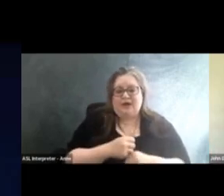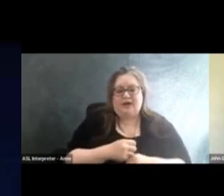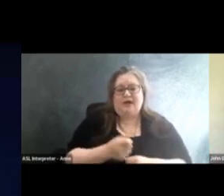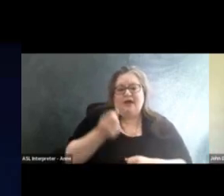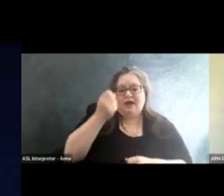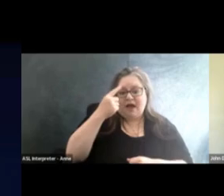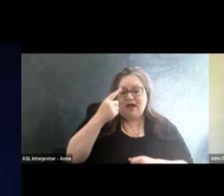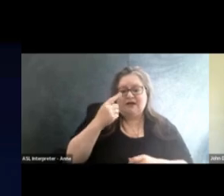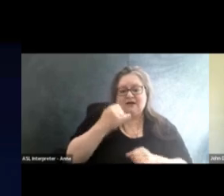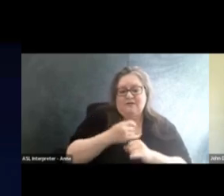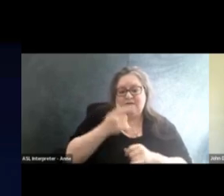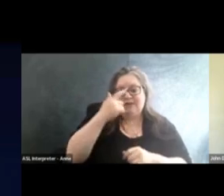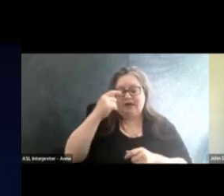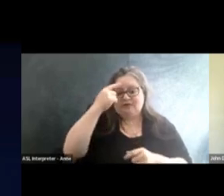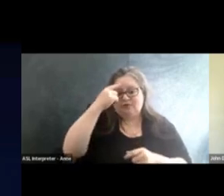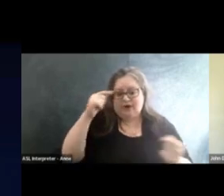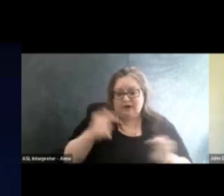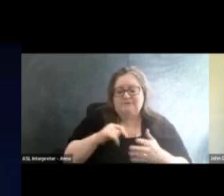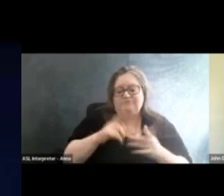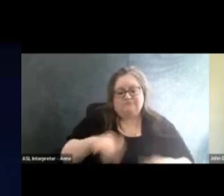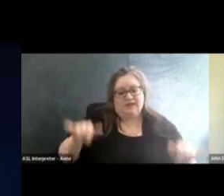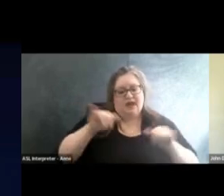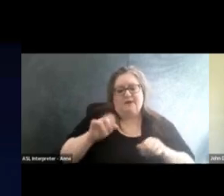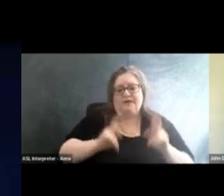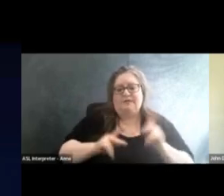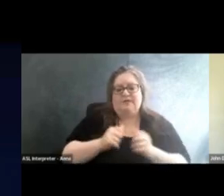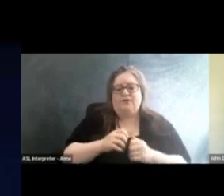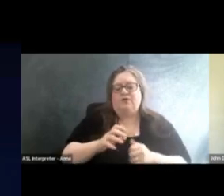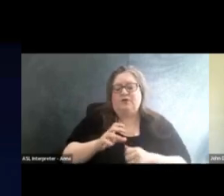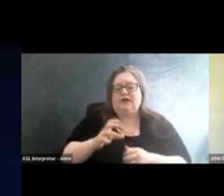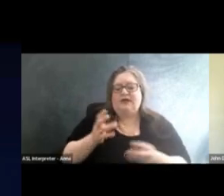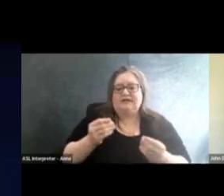due to brain injury is common in persons with substance use disorder treatment. This is not